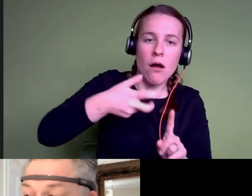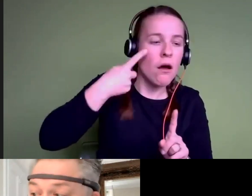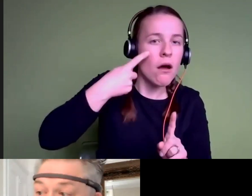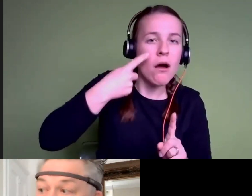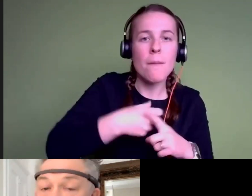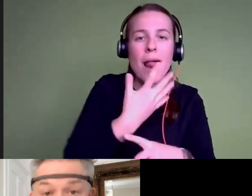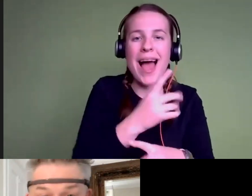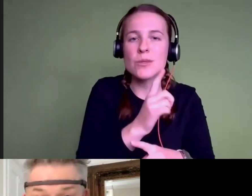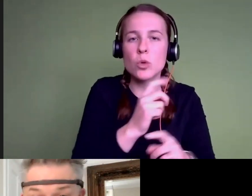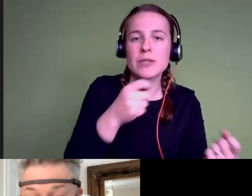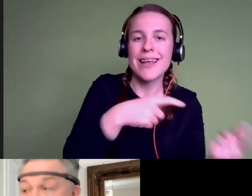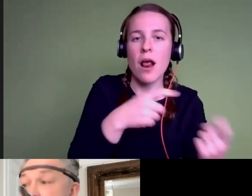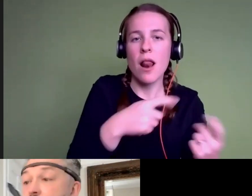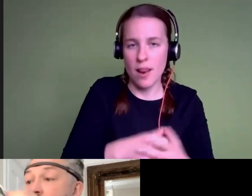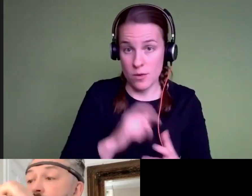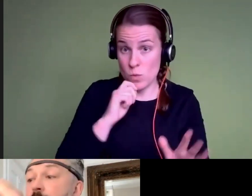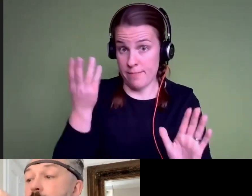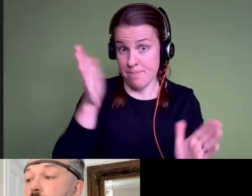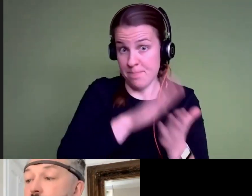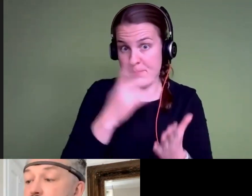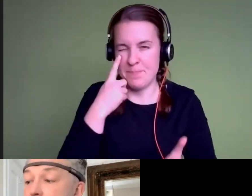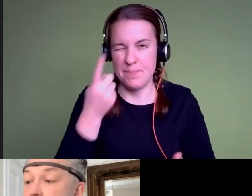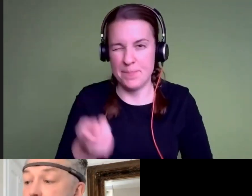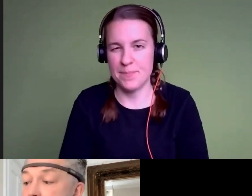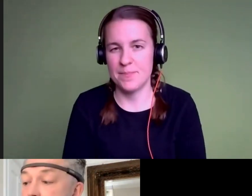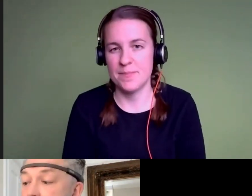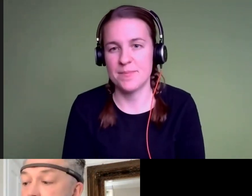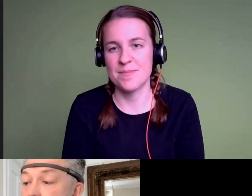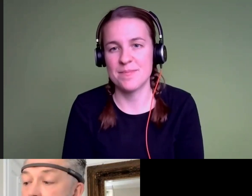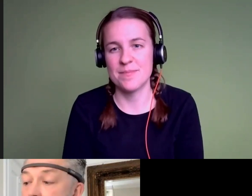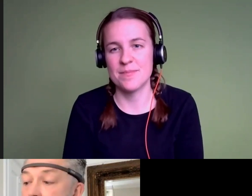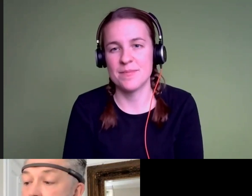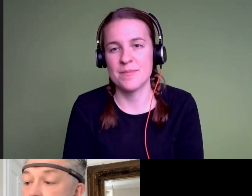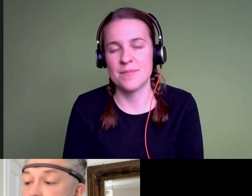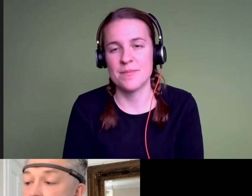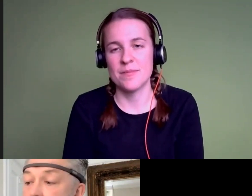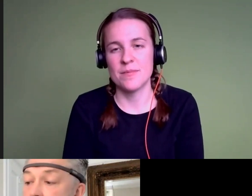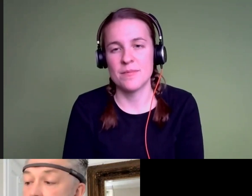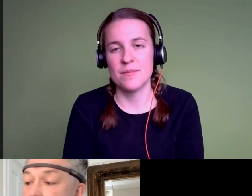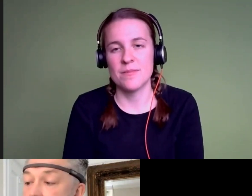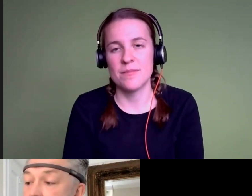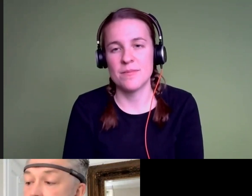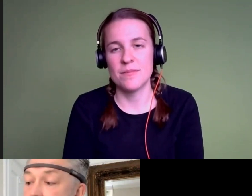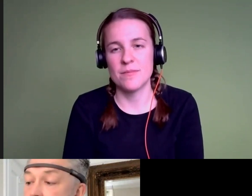will stop this allows us to do is to peer internally into the plant . I will pop this